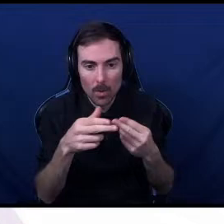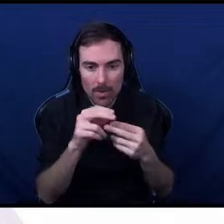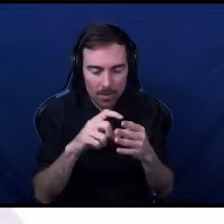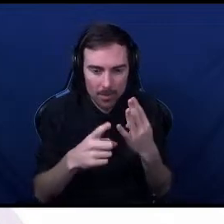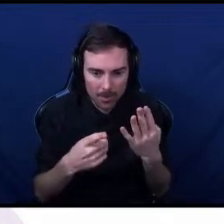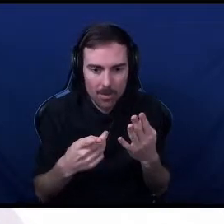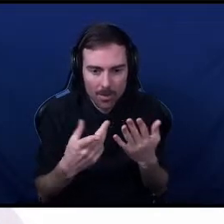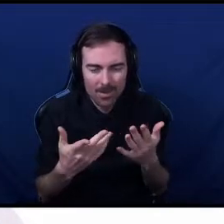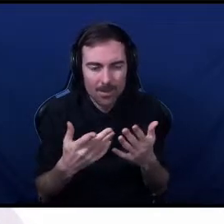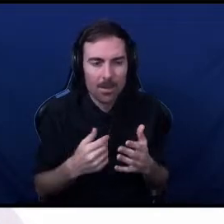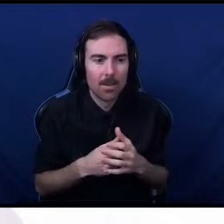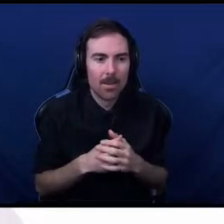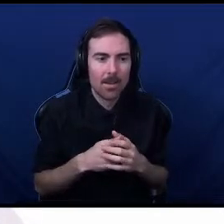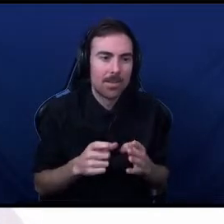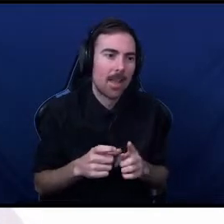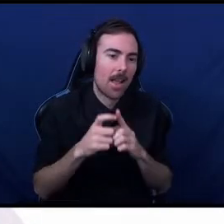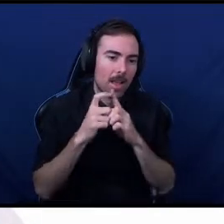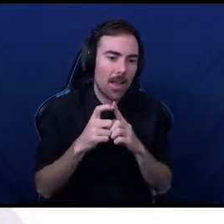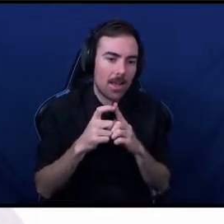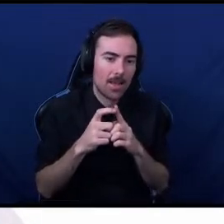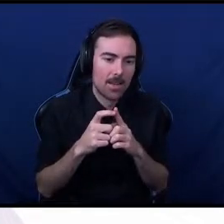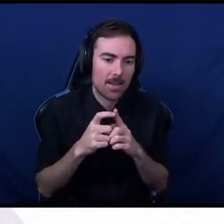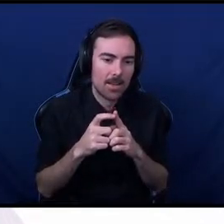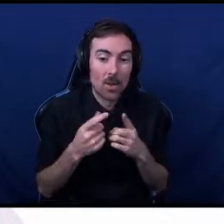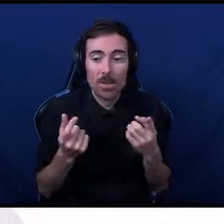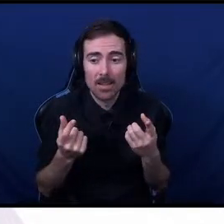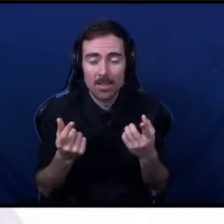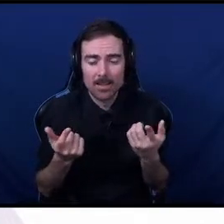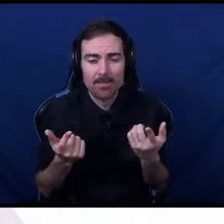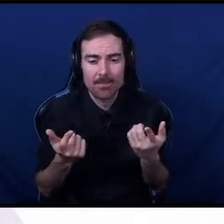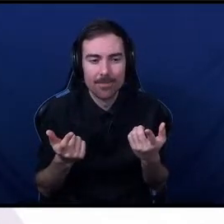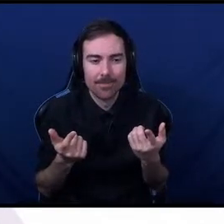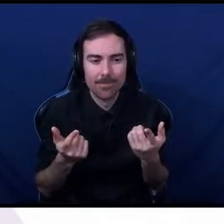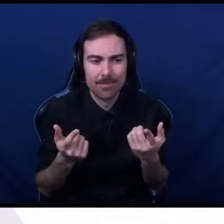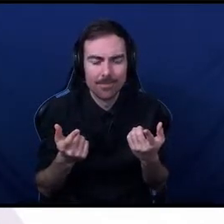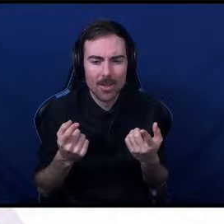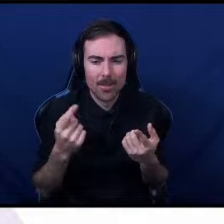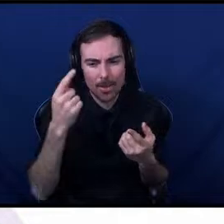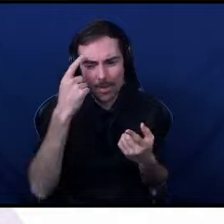it's easier for us to say, Oh, that's too hard. Let's take a step back and just stick to the safe space.